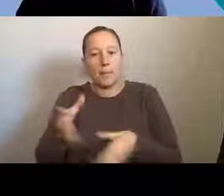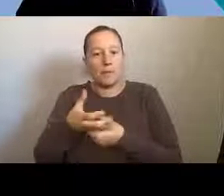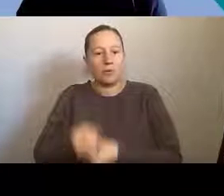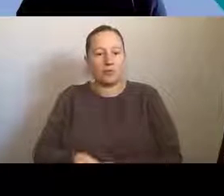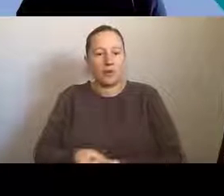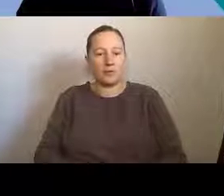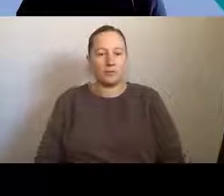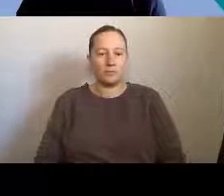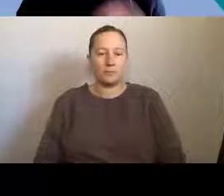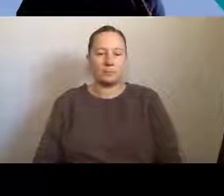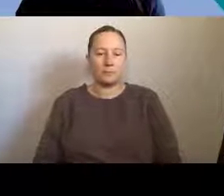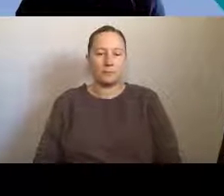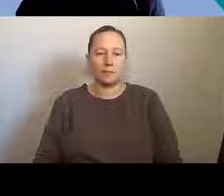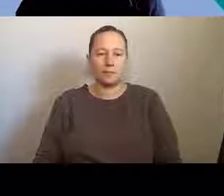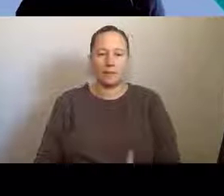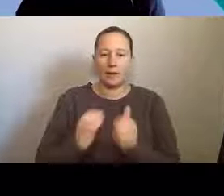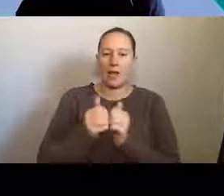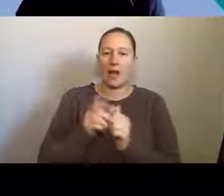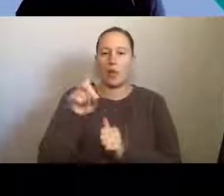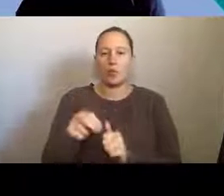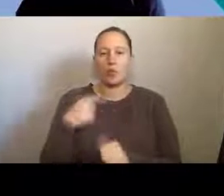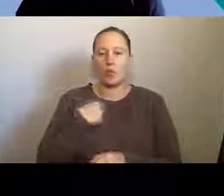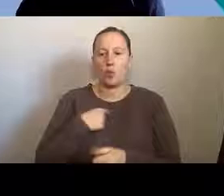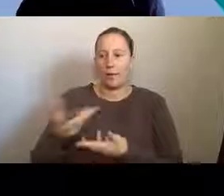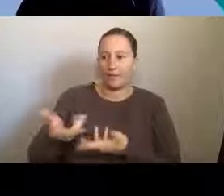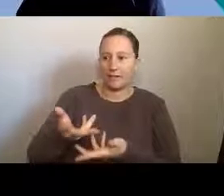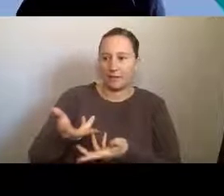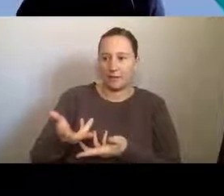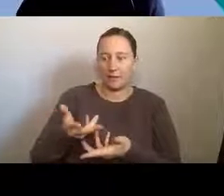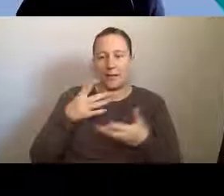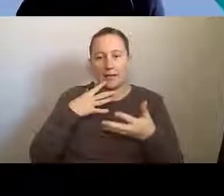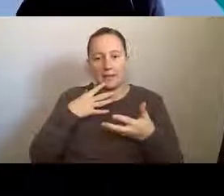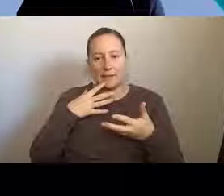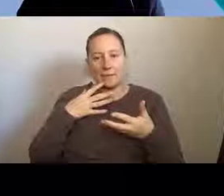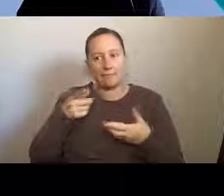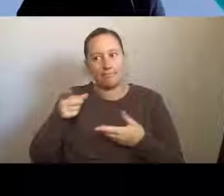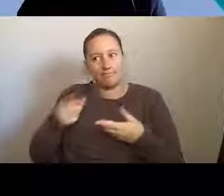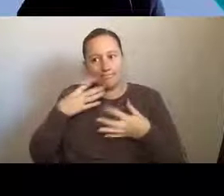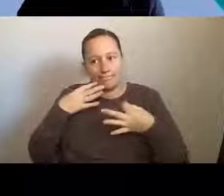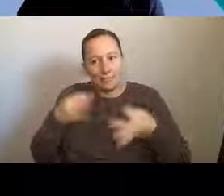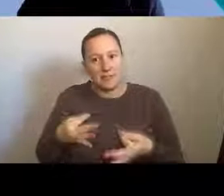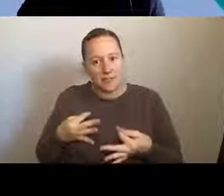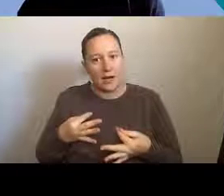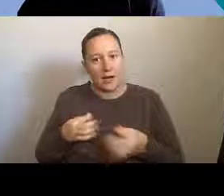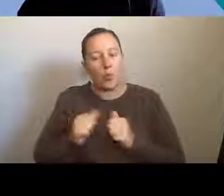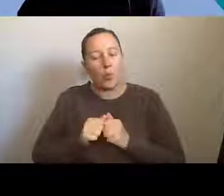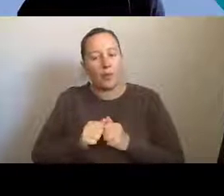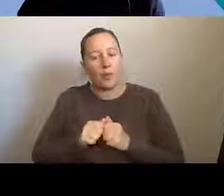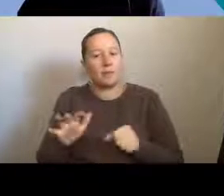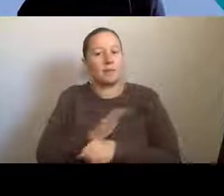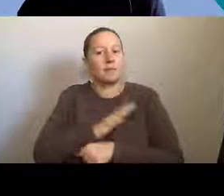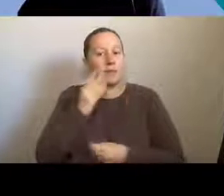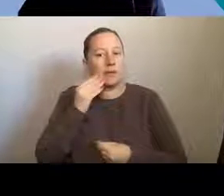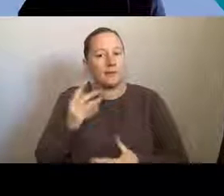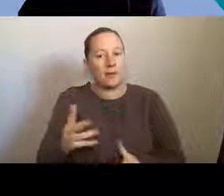So how do we facilitate informed decision-making? Well, the regulations require that we focus on information